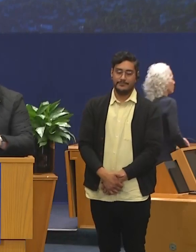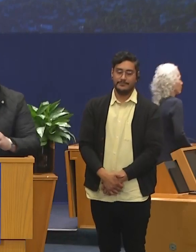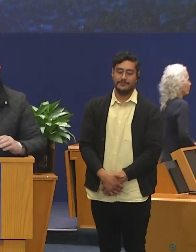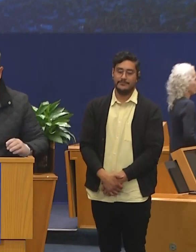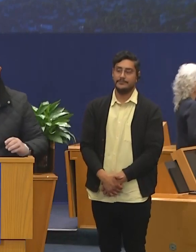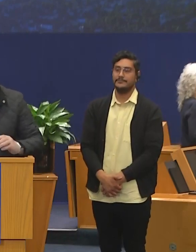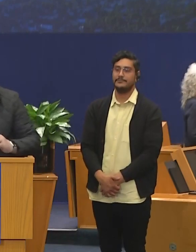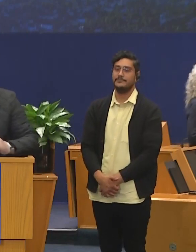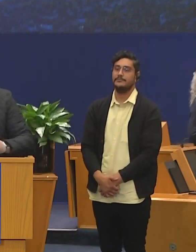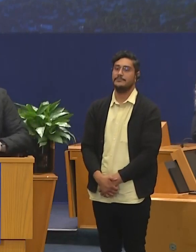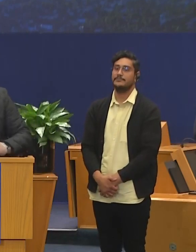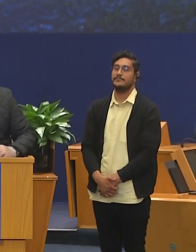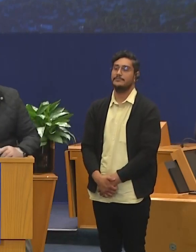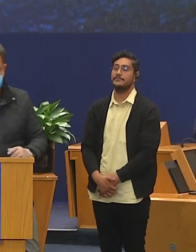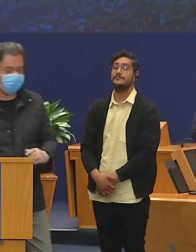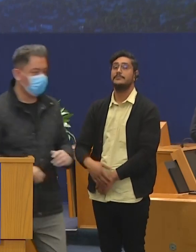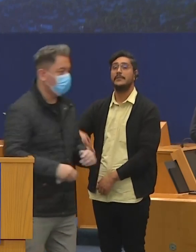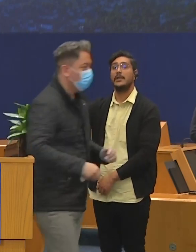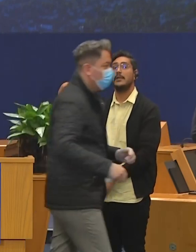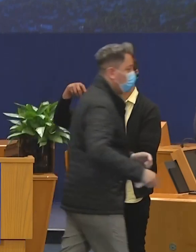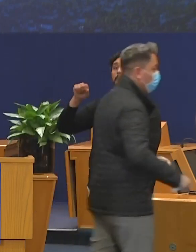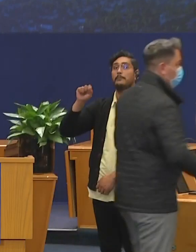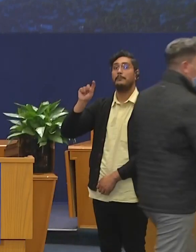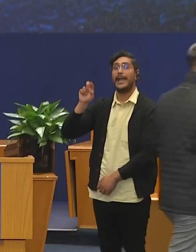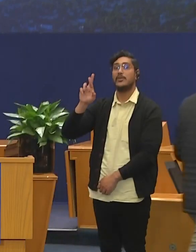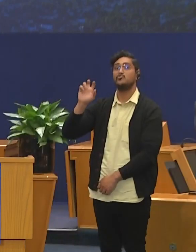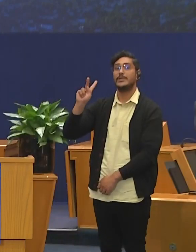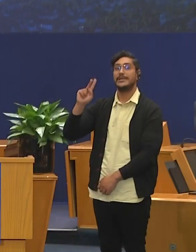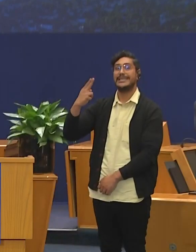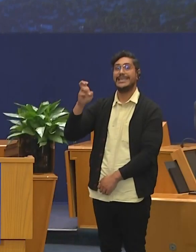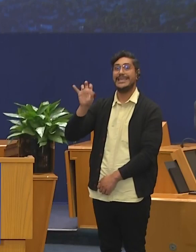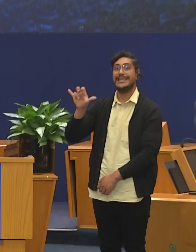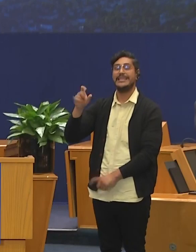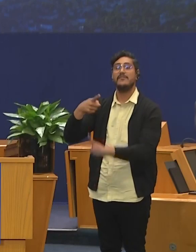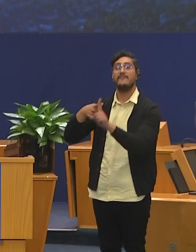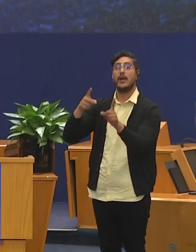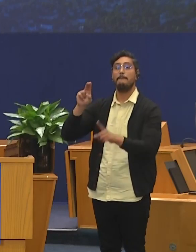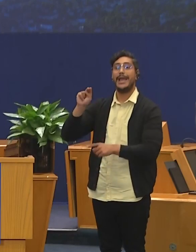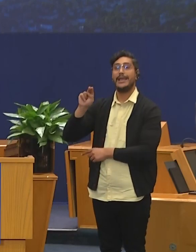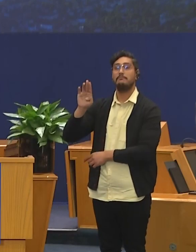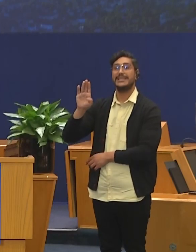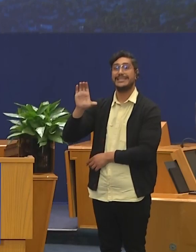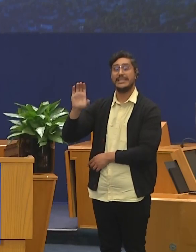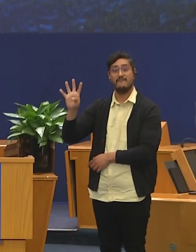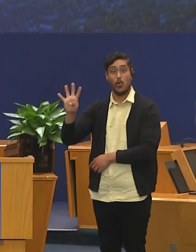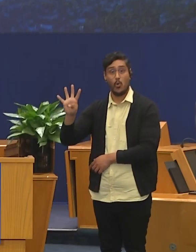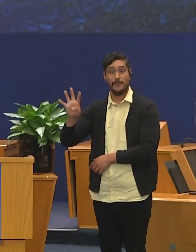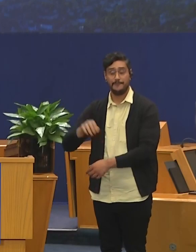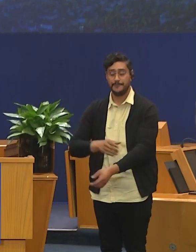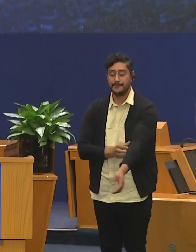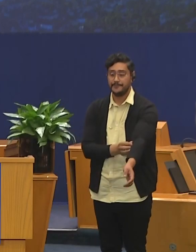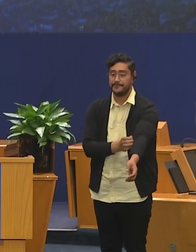QUESTION? THANK YOU. NEXT WE'LL GO TO THE LINE OF PATRICK HEALY WITH NBC4.